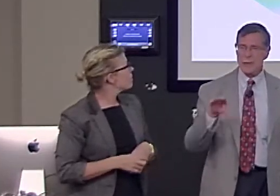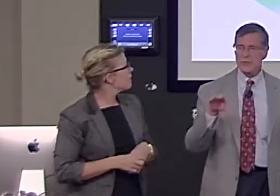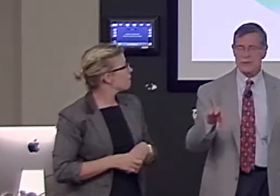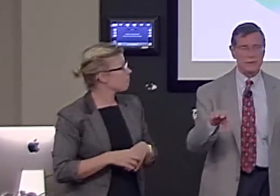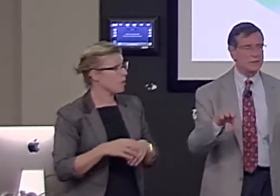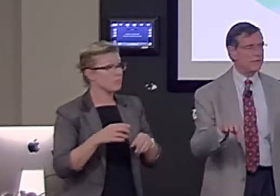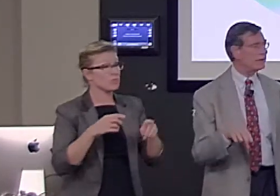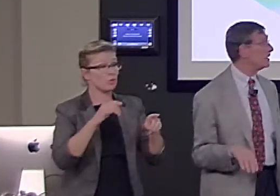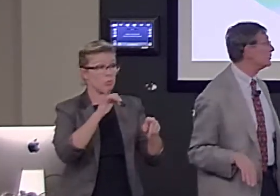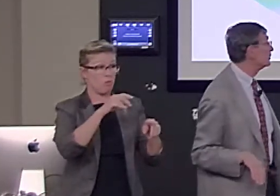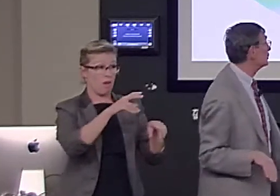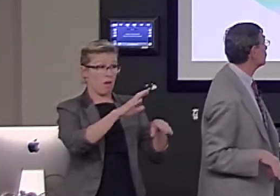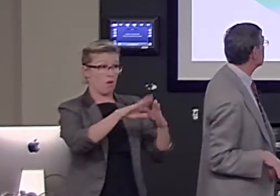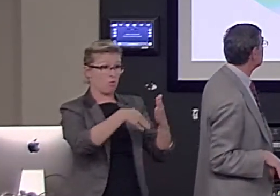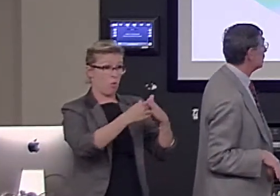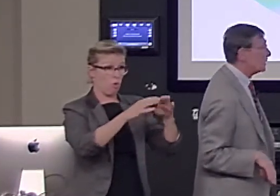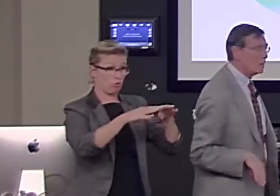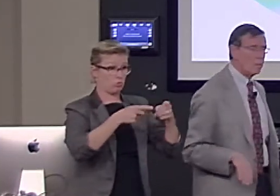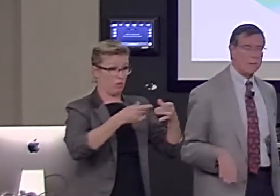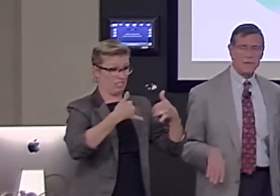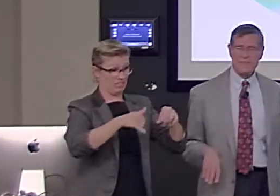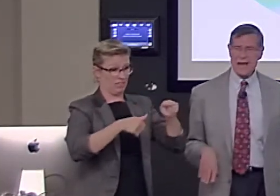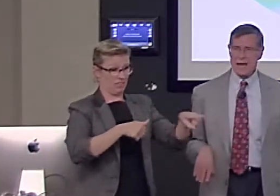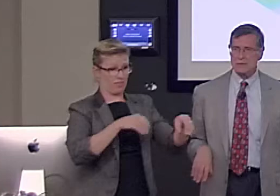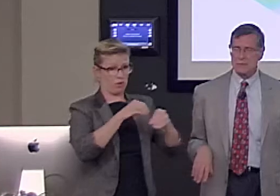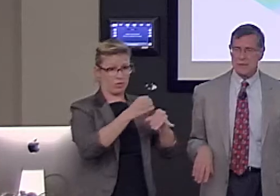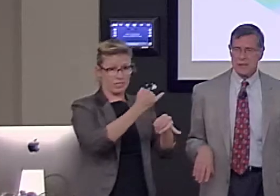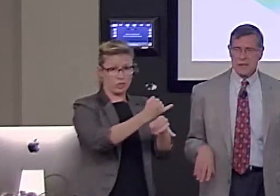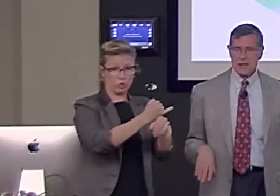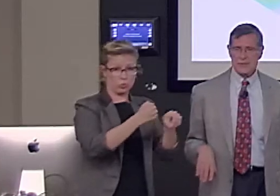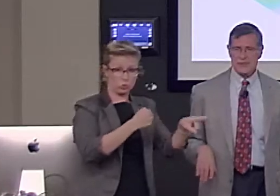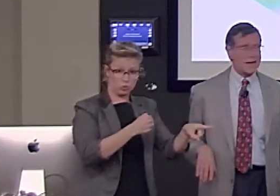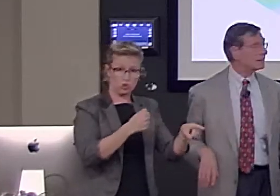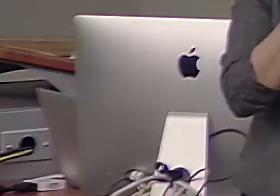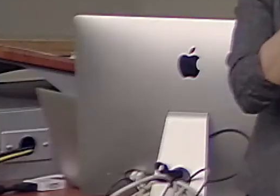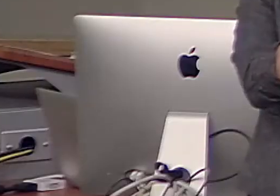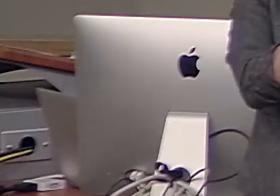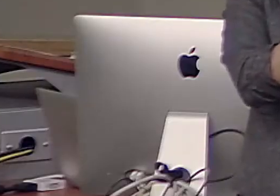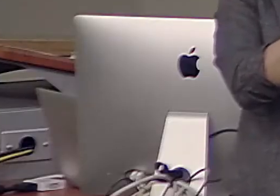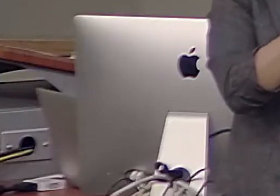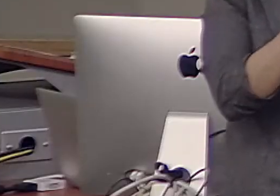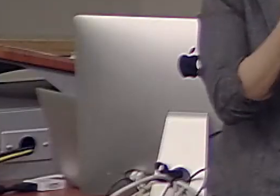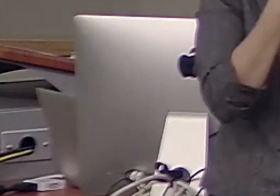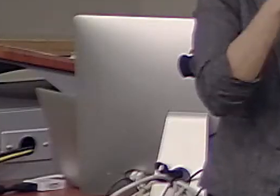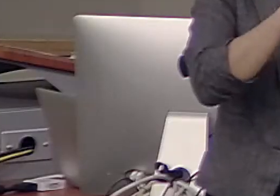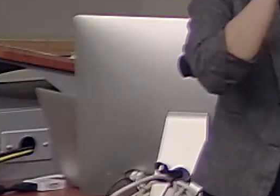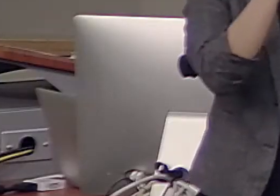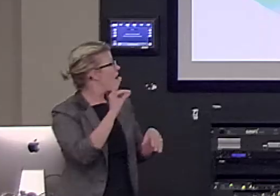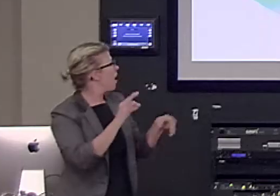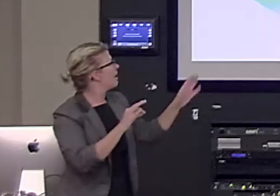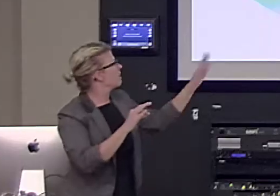they were still living in the institution, what we found is that this is the typical community sample.